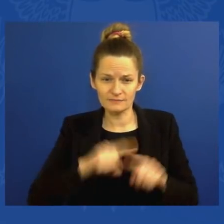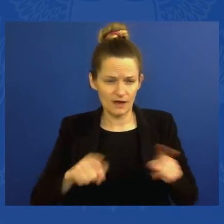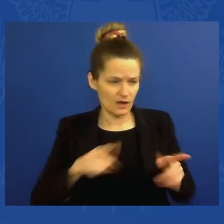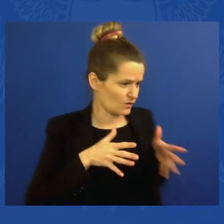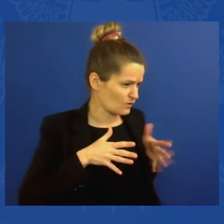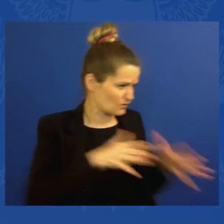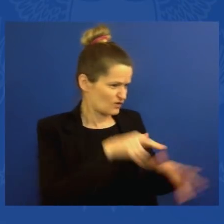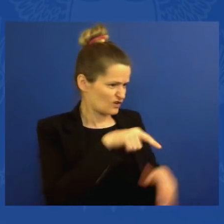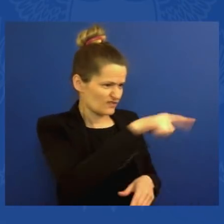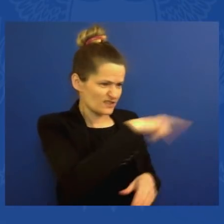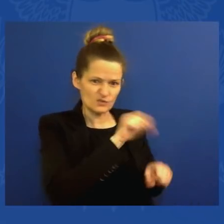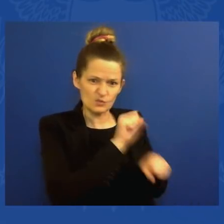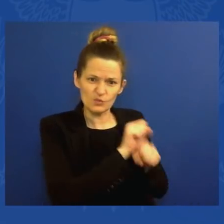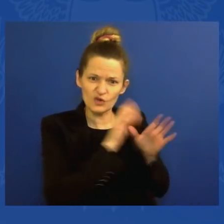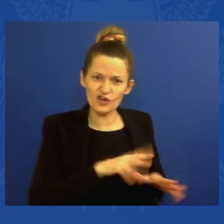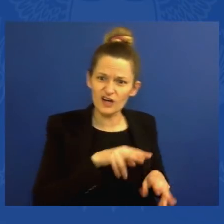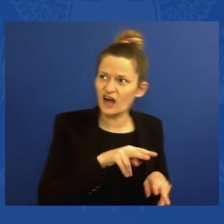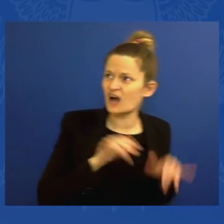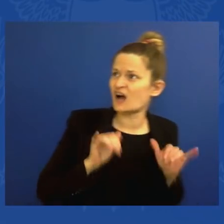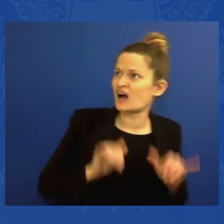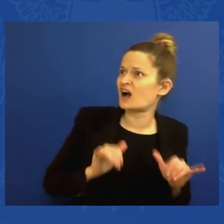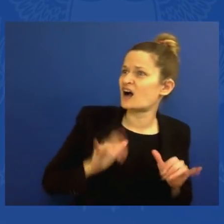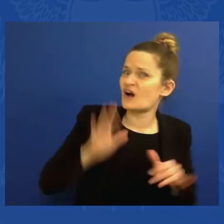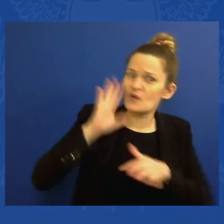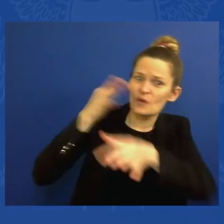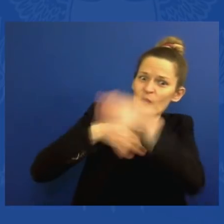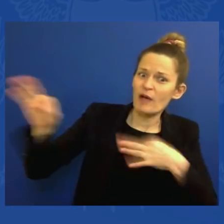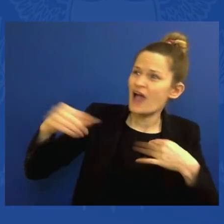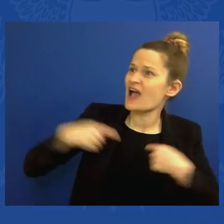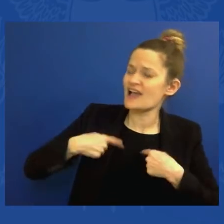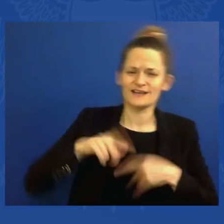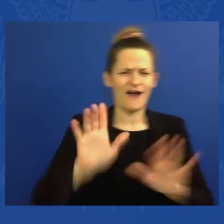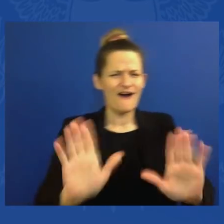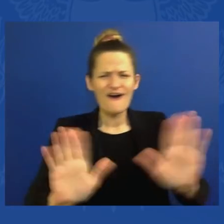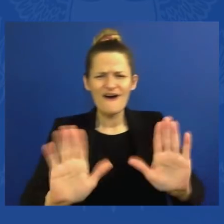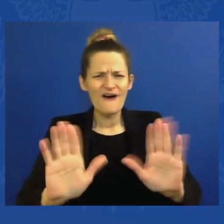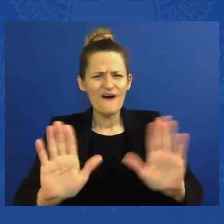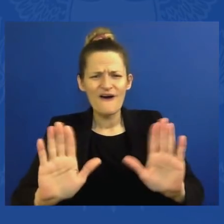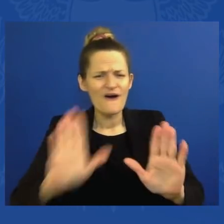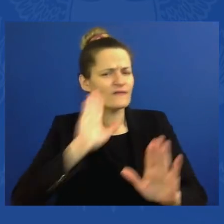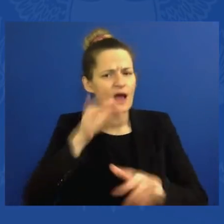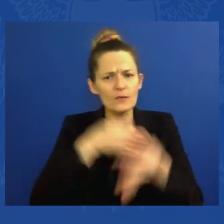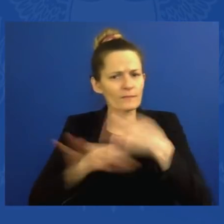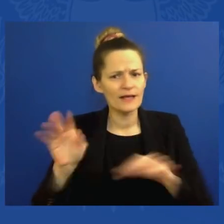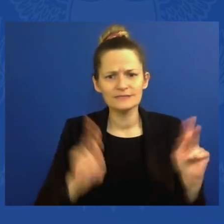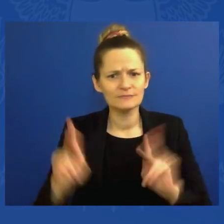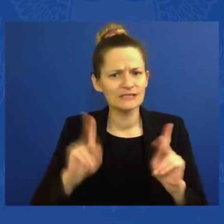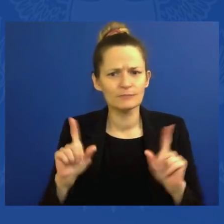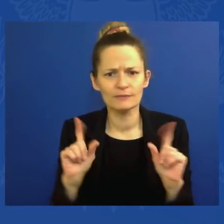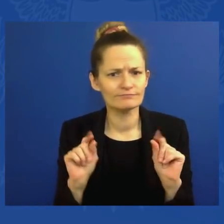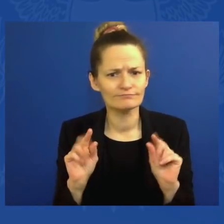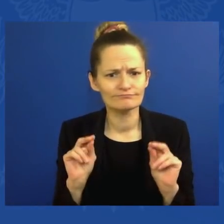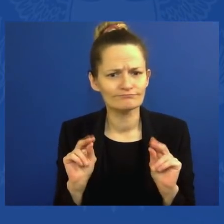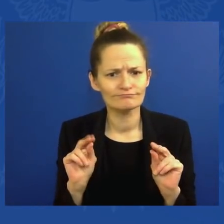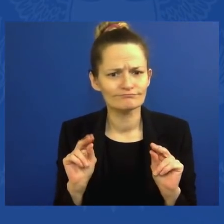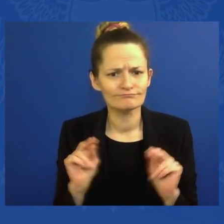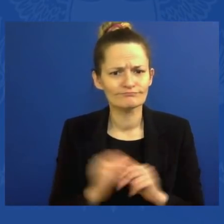was teaching them how to program robots instead of being focused on repetitive tasks. Workers were running multiple machines.